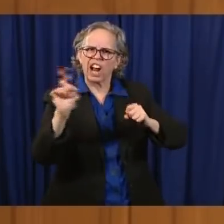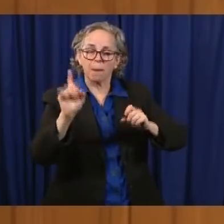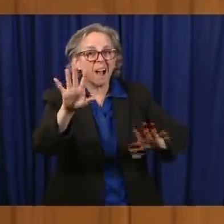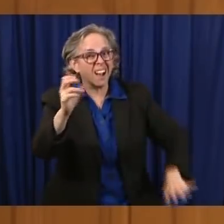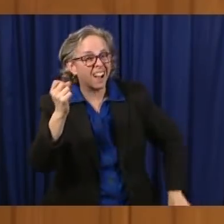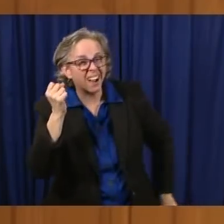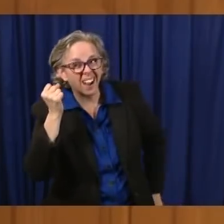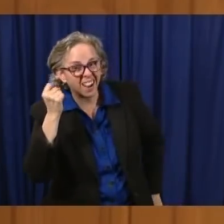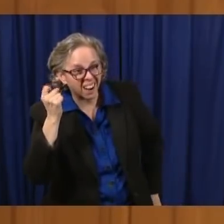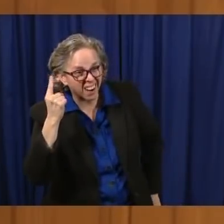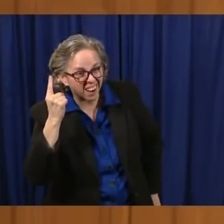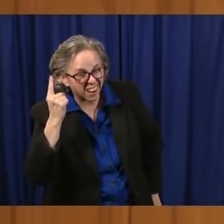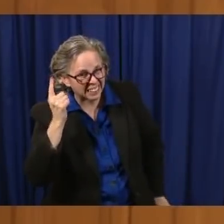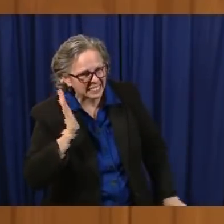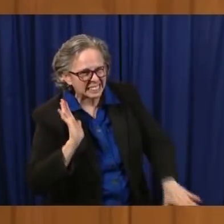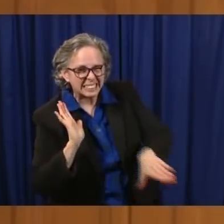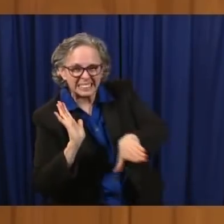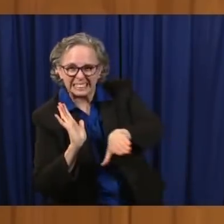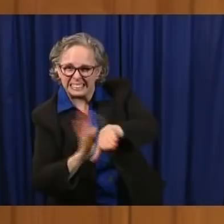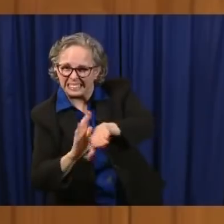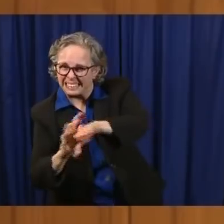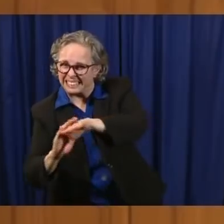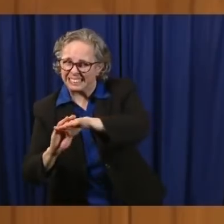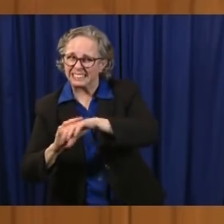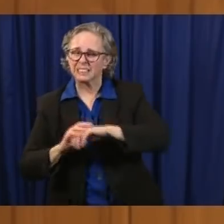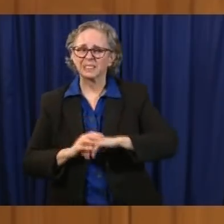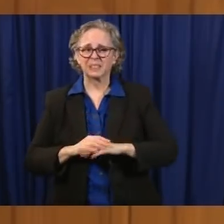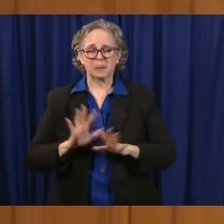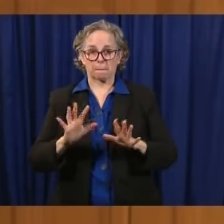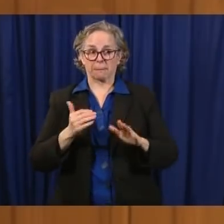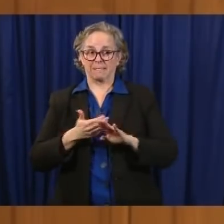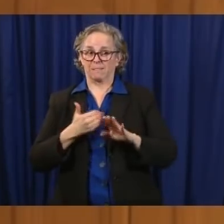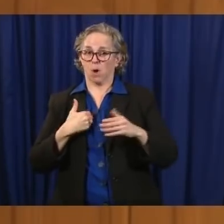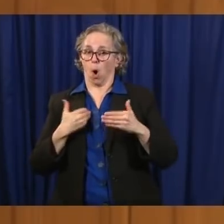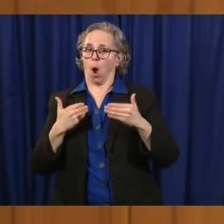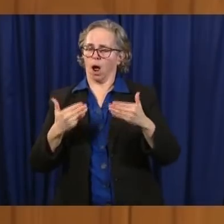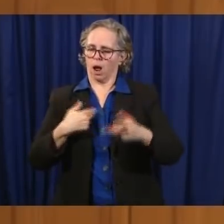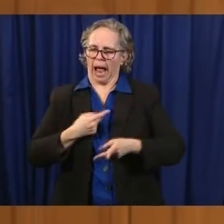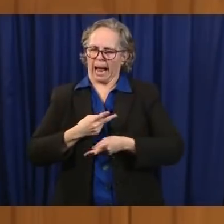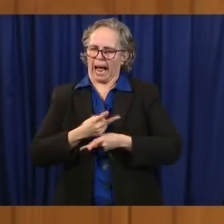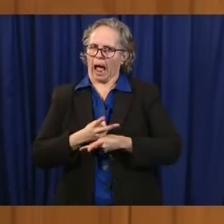DEEPER THAN THAT, SHARING THE NAMES OF THESE FACILITIES, I